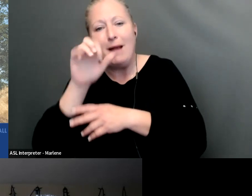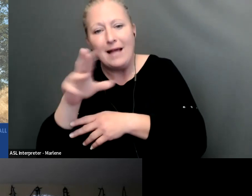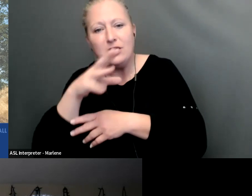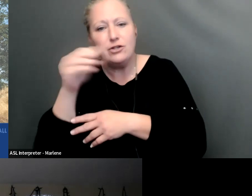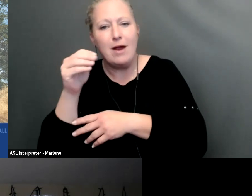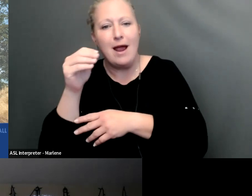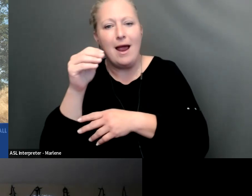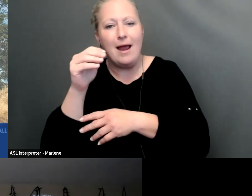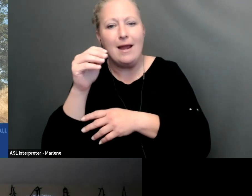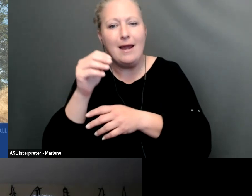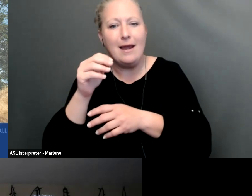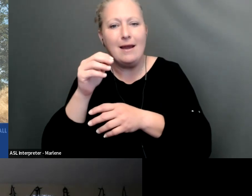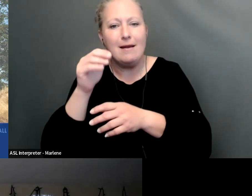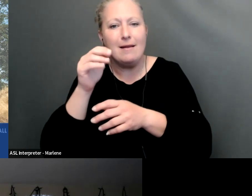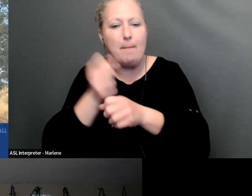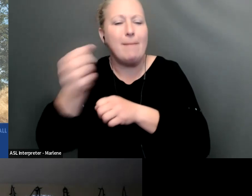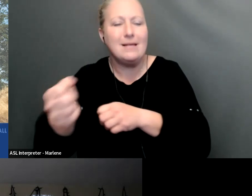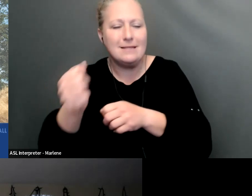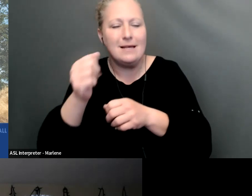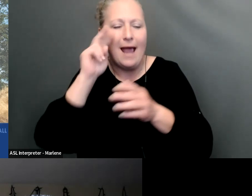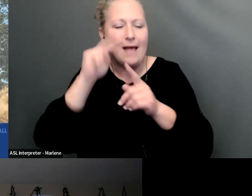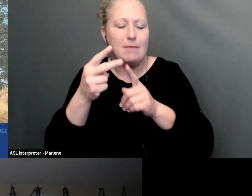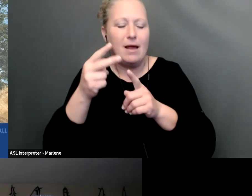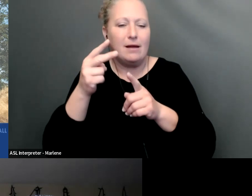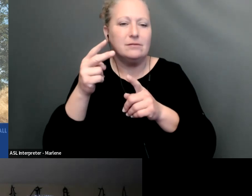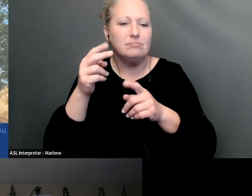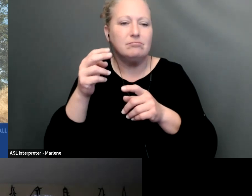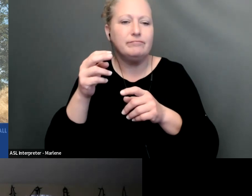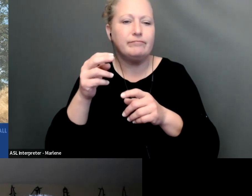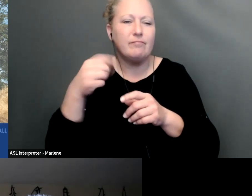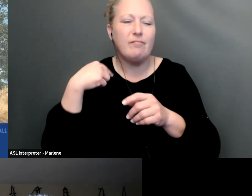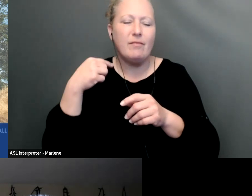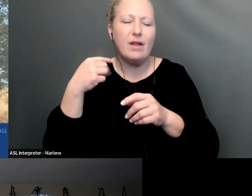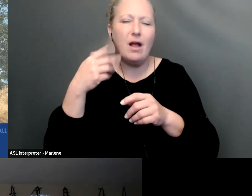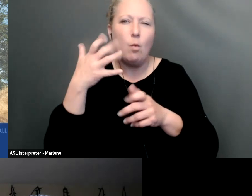And Ernie I know we've discussed it before but I'd love for you to tell this group a